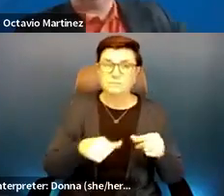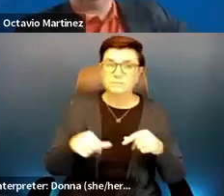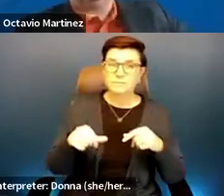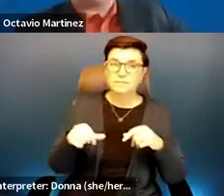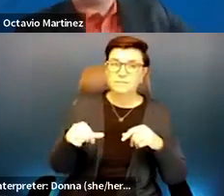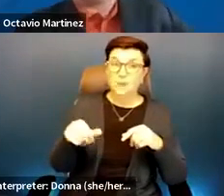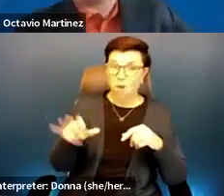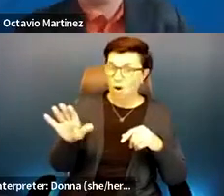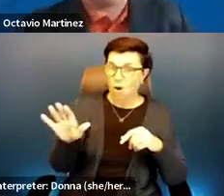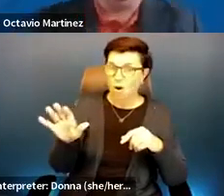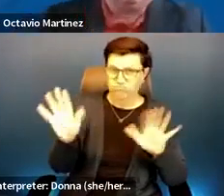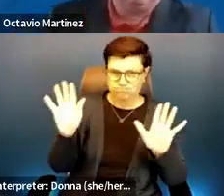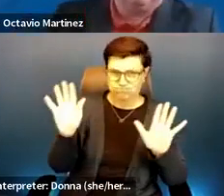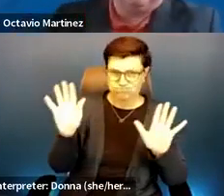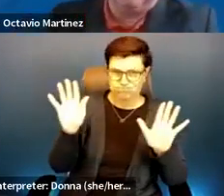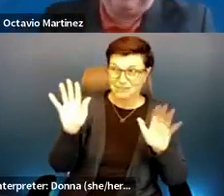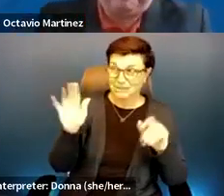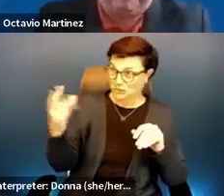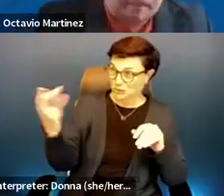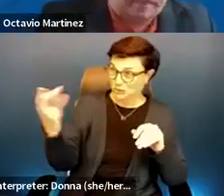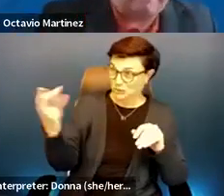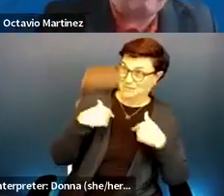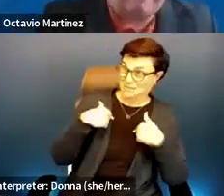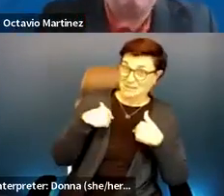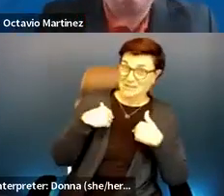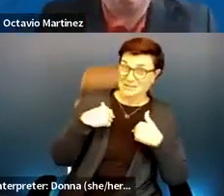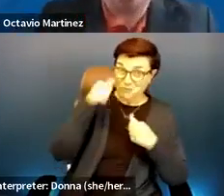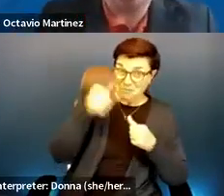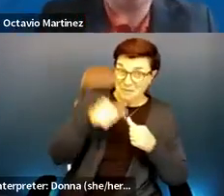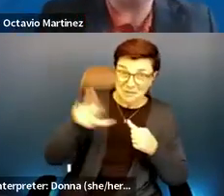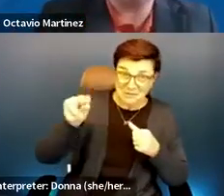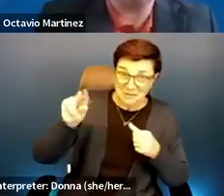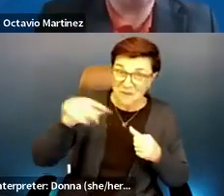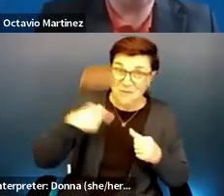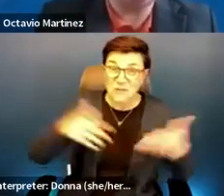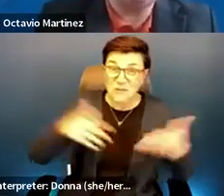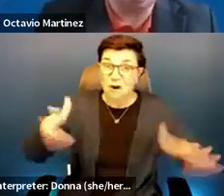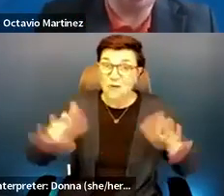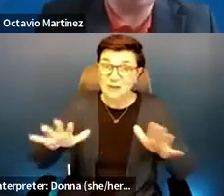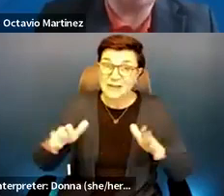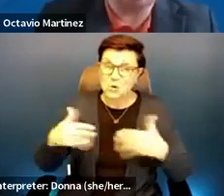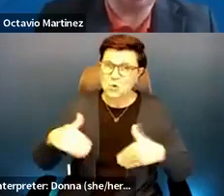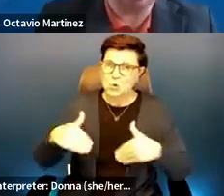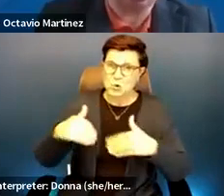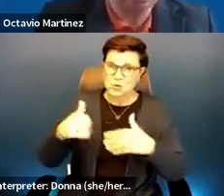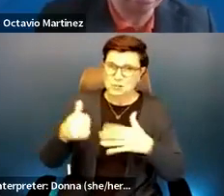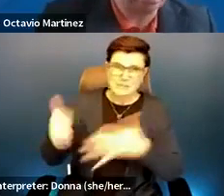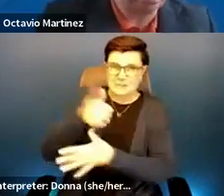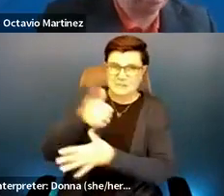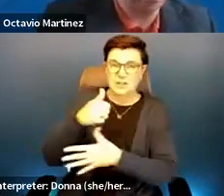We've already been in touch with our teams as to where we are with both surveillance and detection,